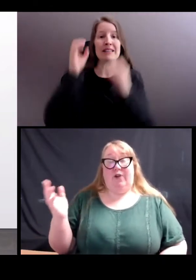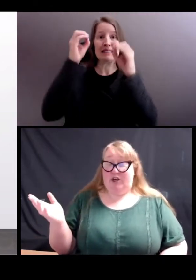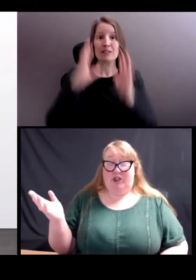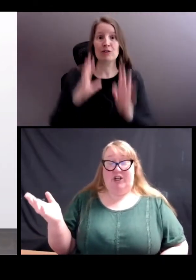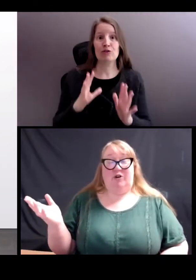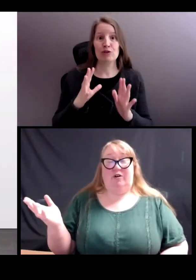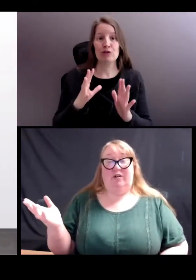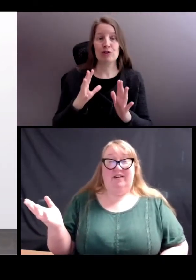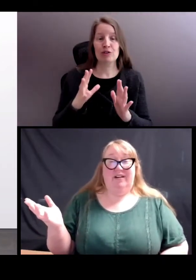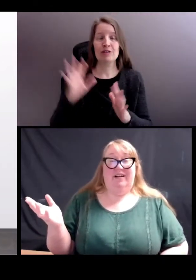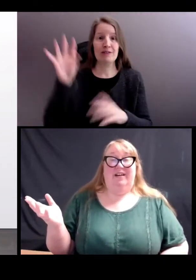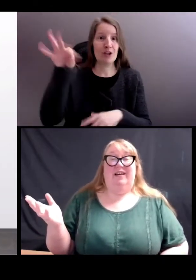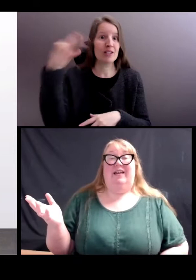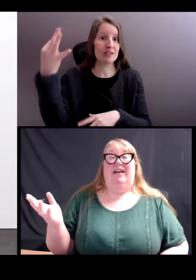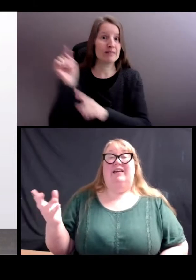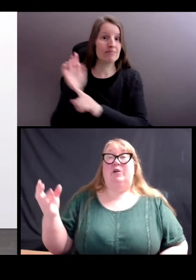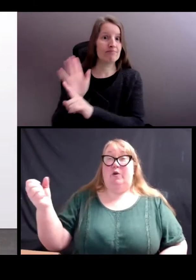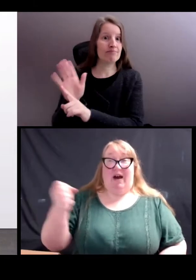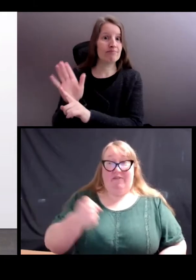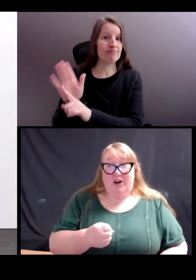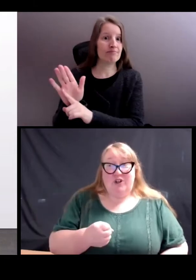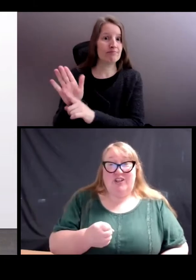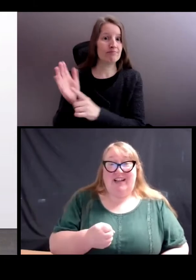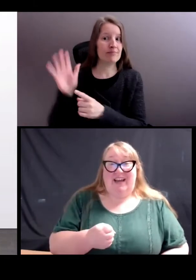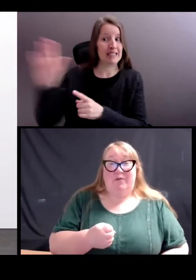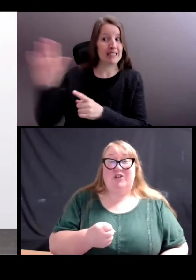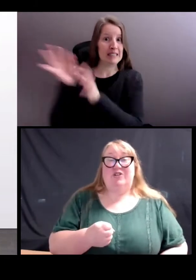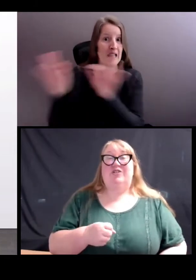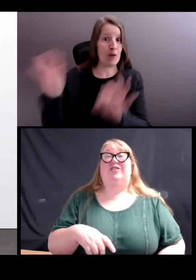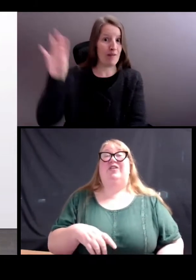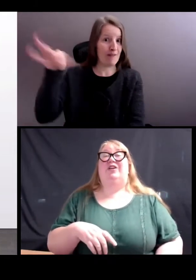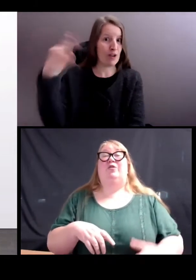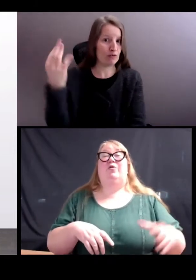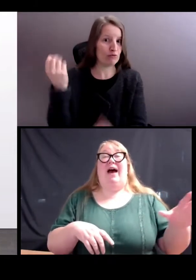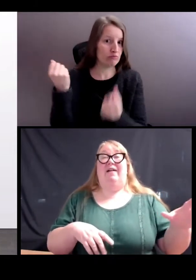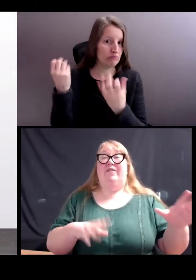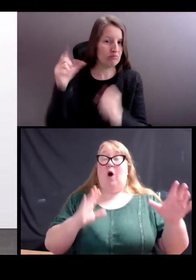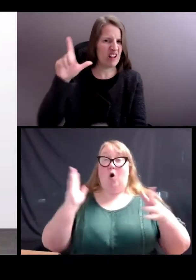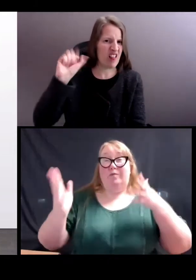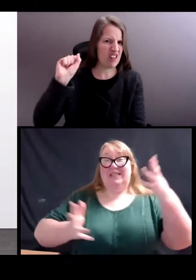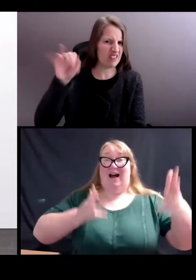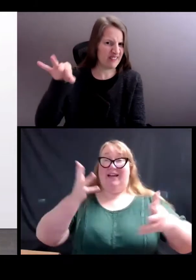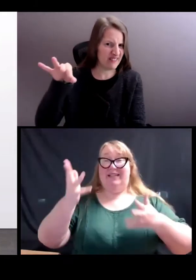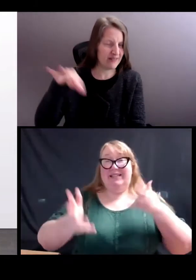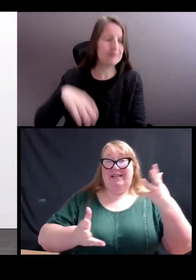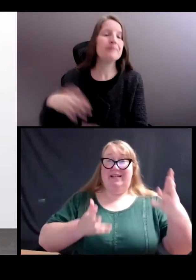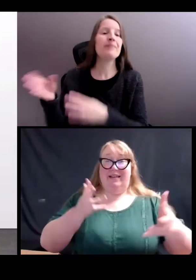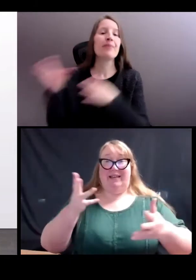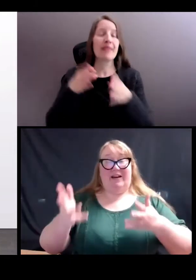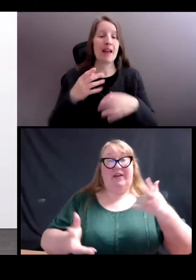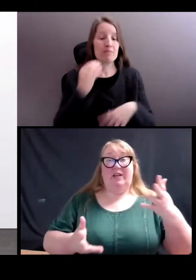French teacher so you have French sign language, you have the home signs that the deaf kids